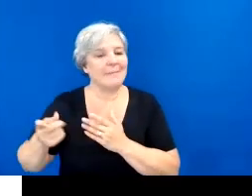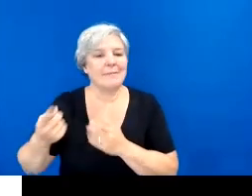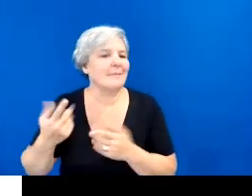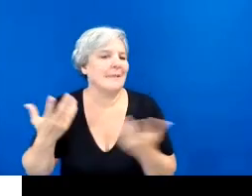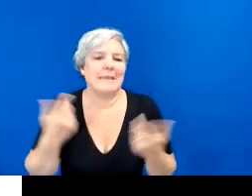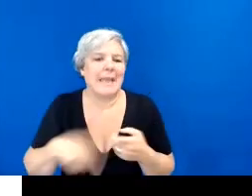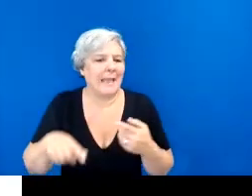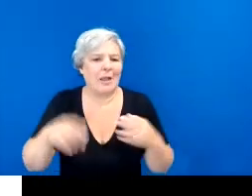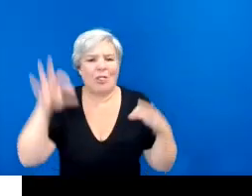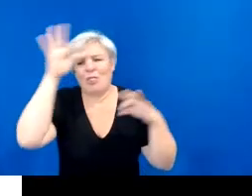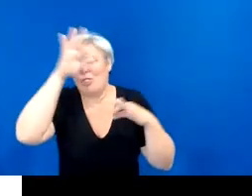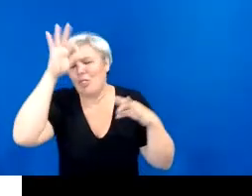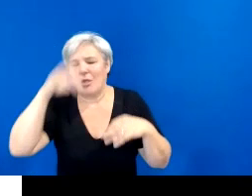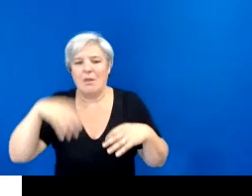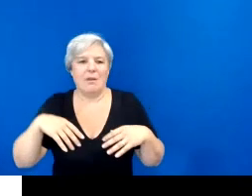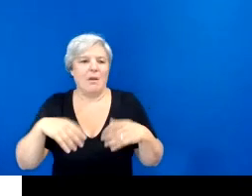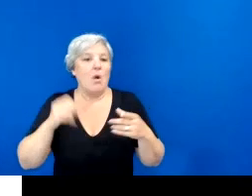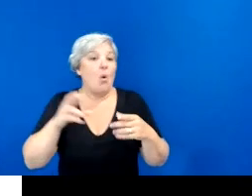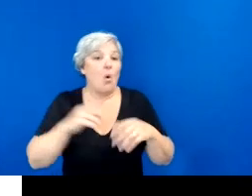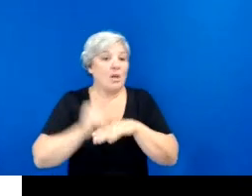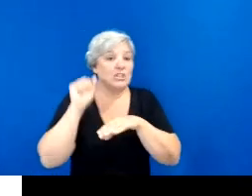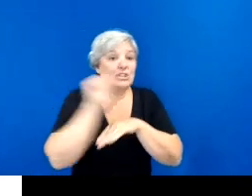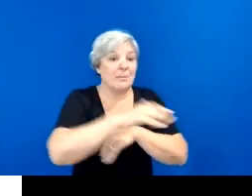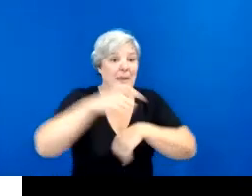to get free shipping that's going to arrive in a timely manner.